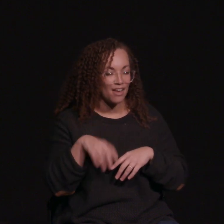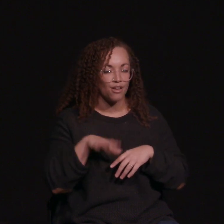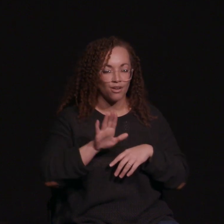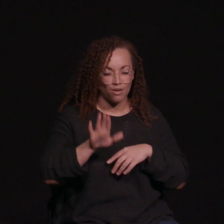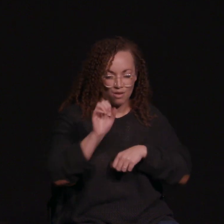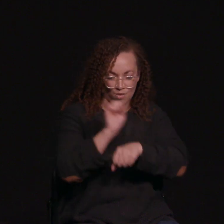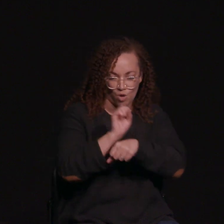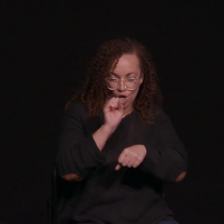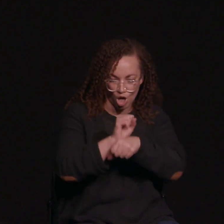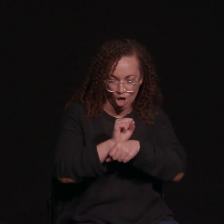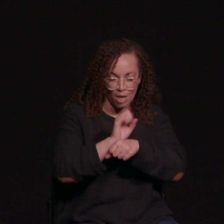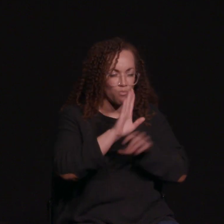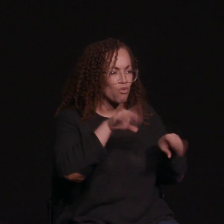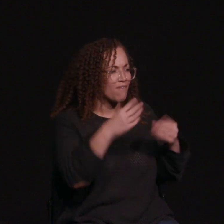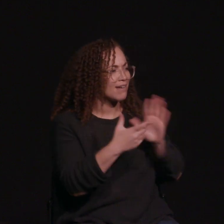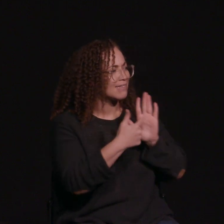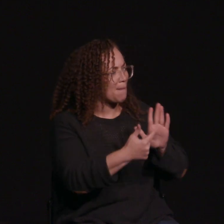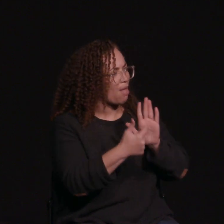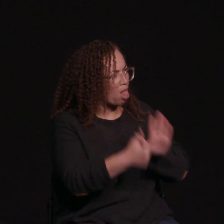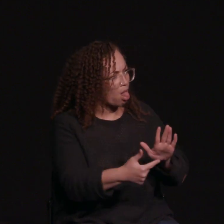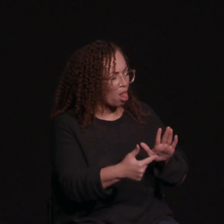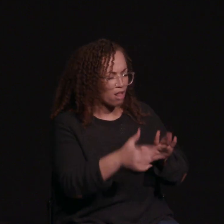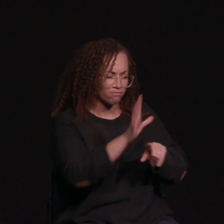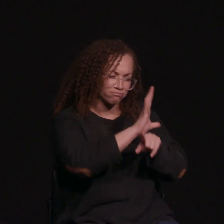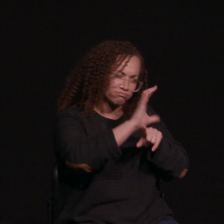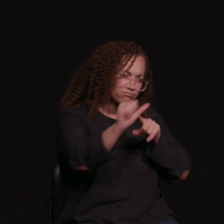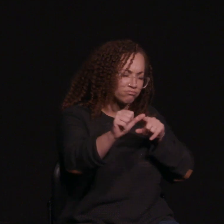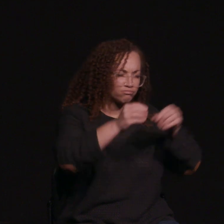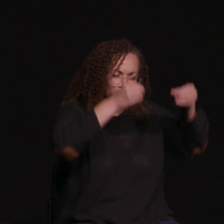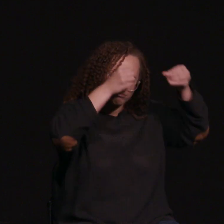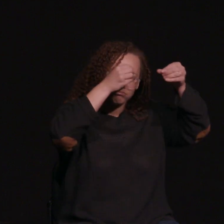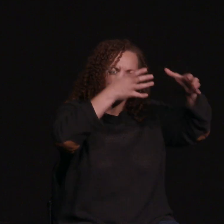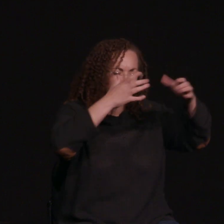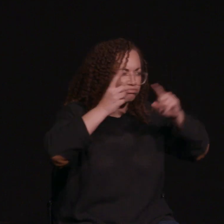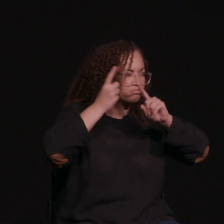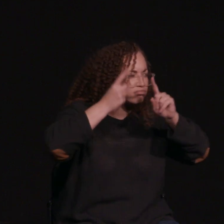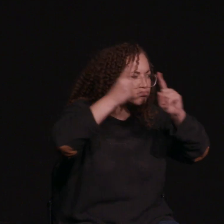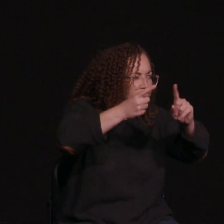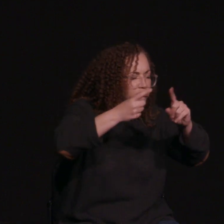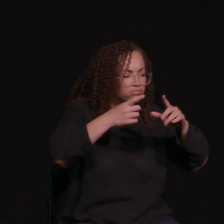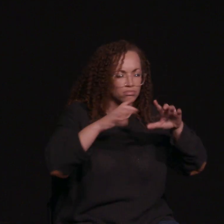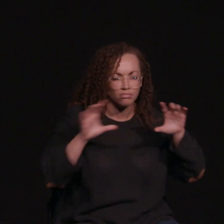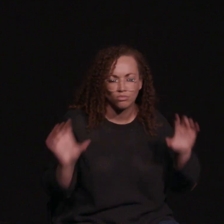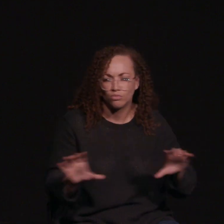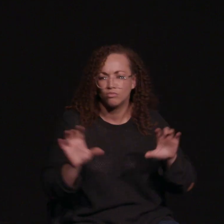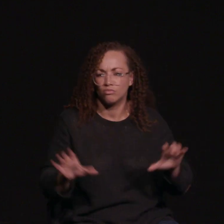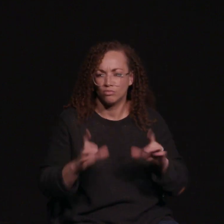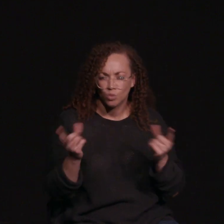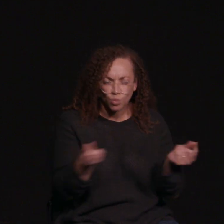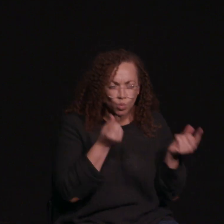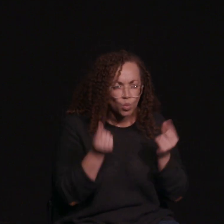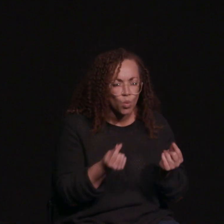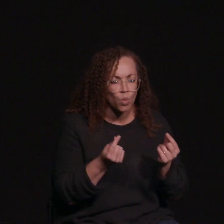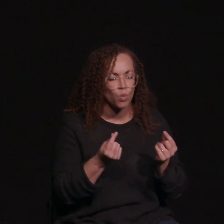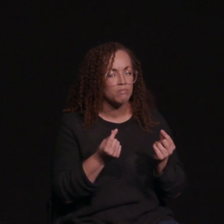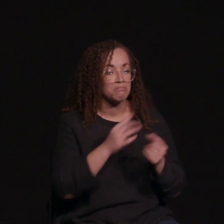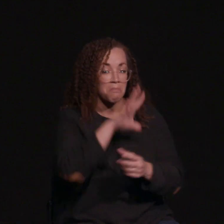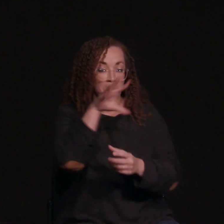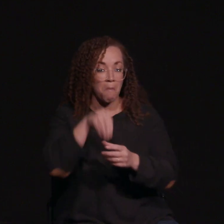pinnacle of intellectual pursuits performed for the public and in the public interest.